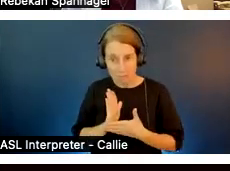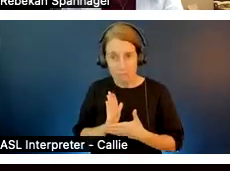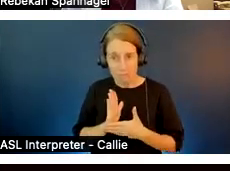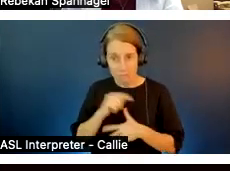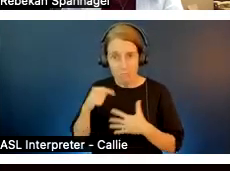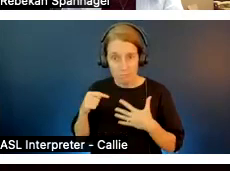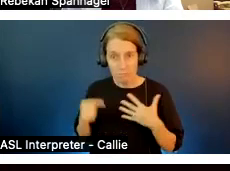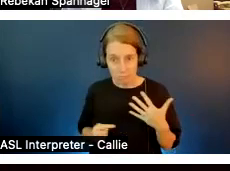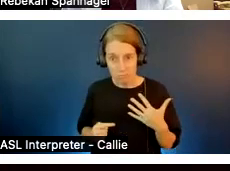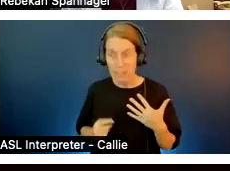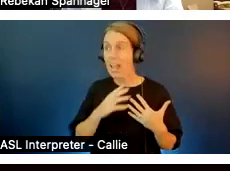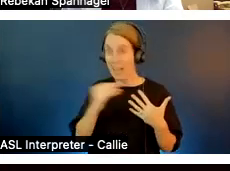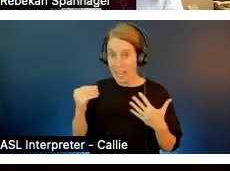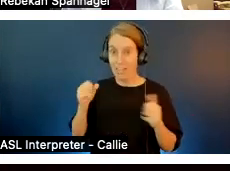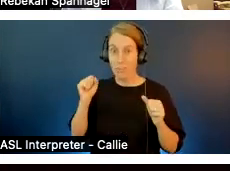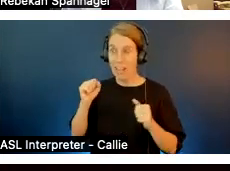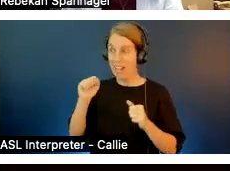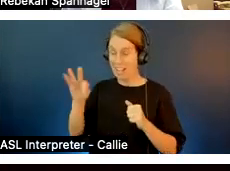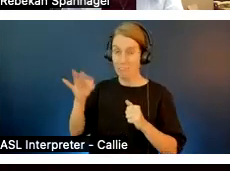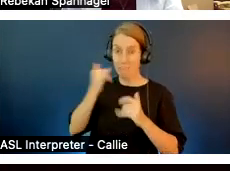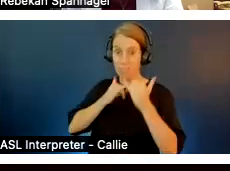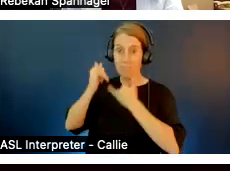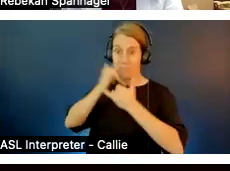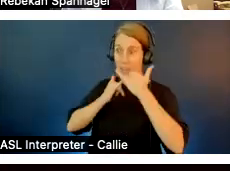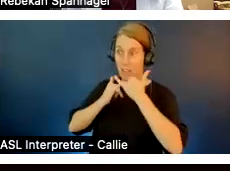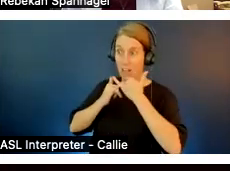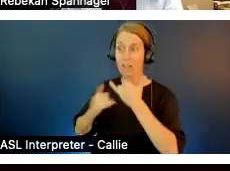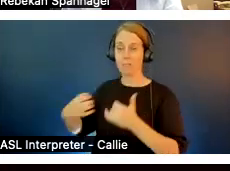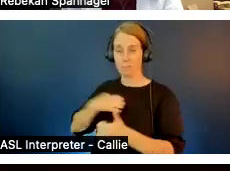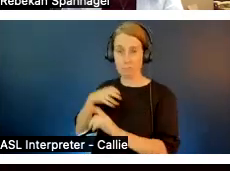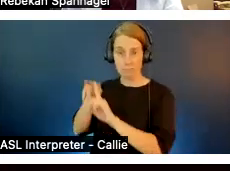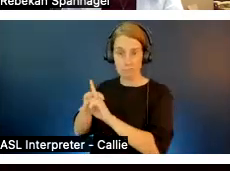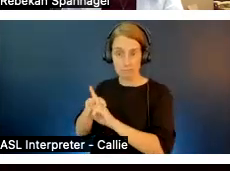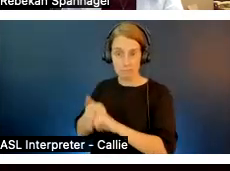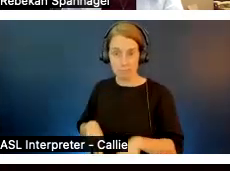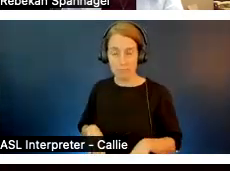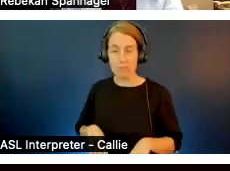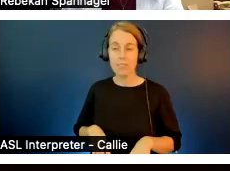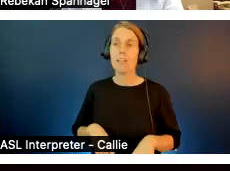in legal terms you have the right to what we call due process and that's why appeals are in